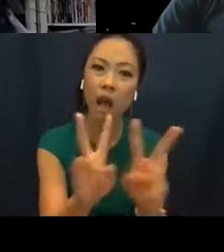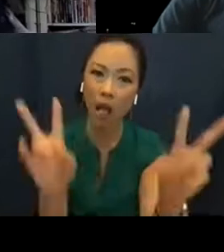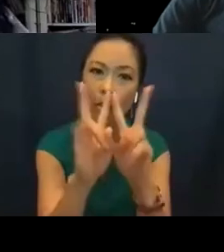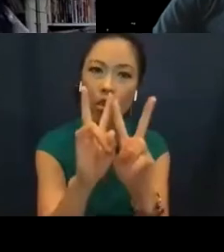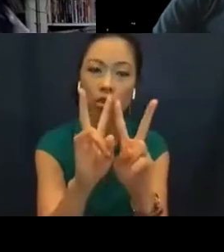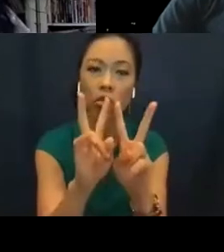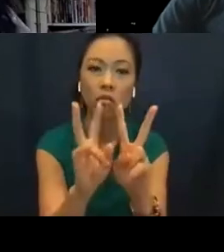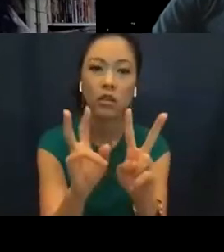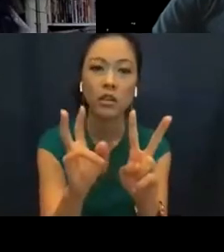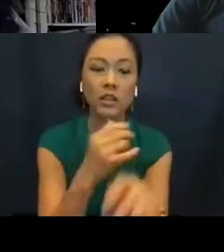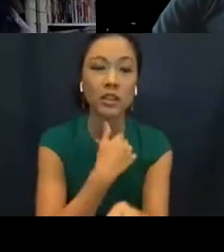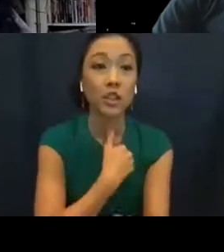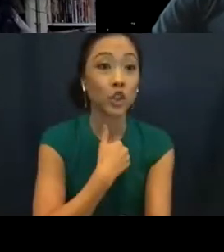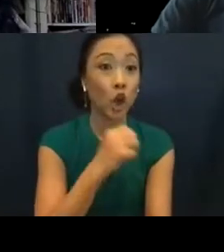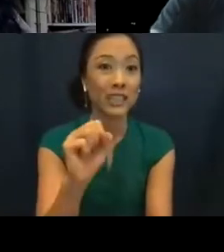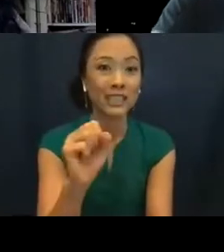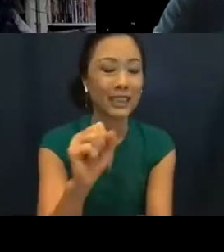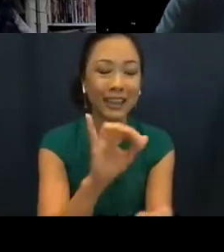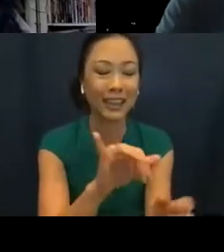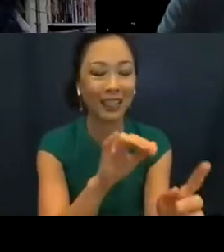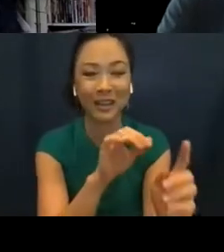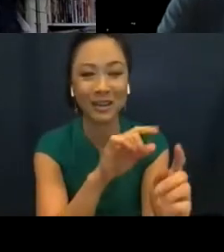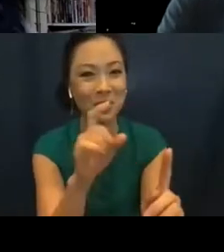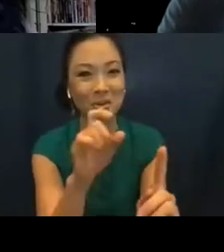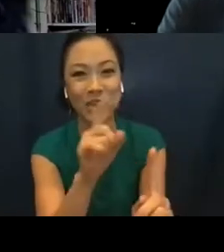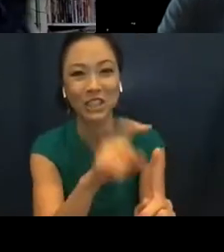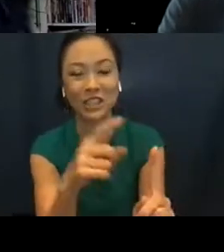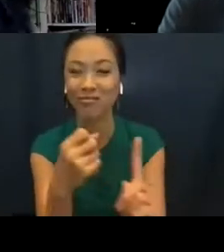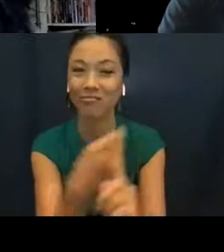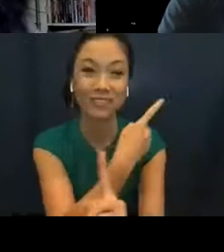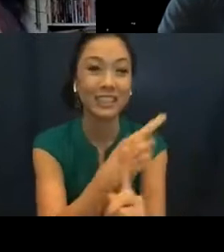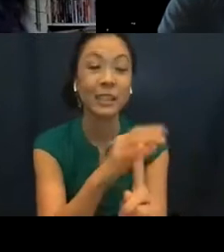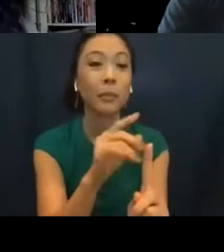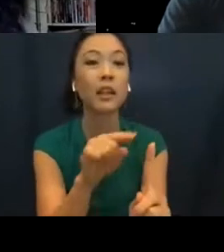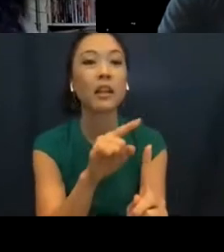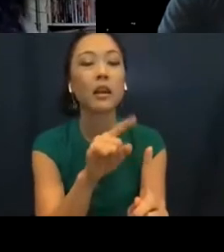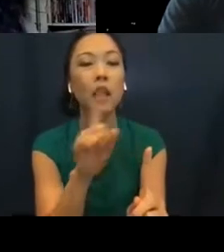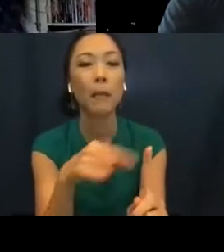Sydney about the University. I know a lot the university can do. I have only